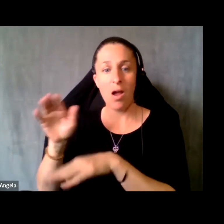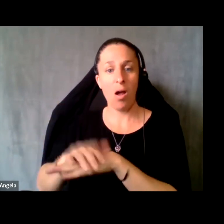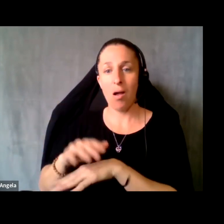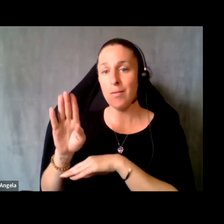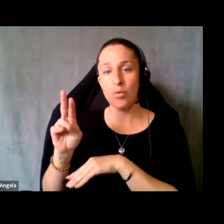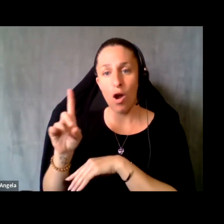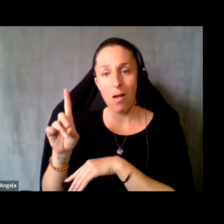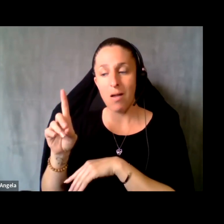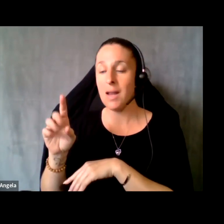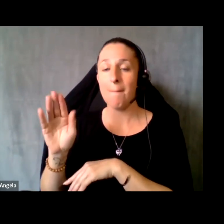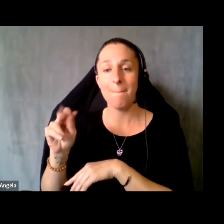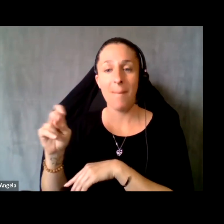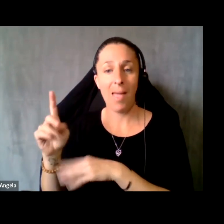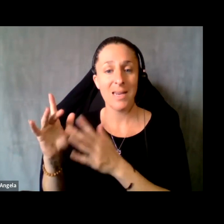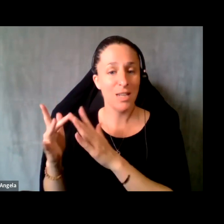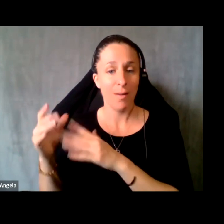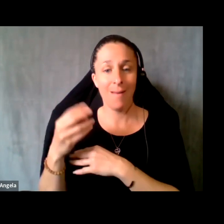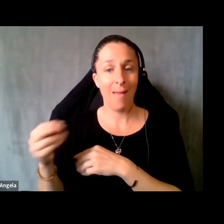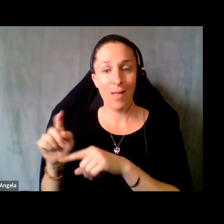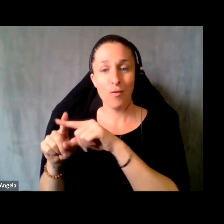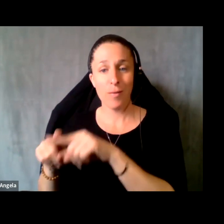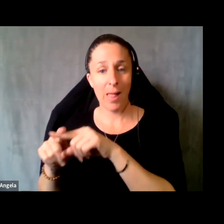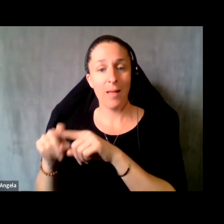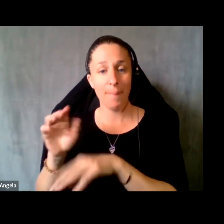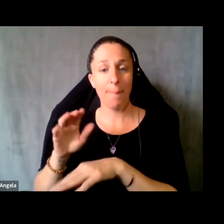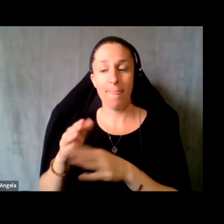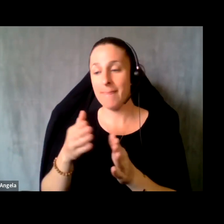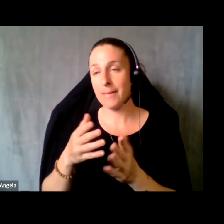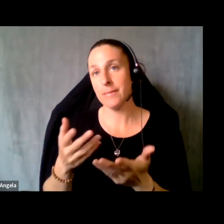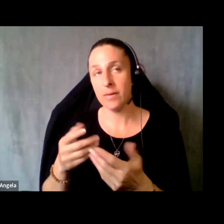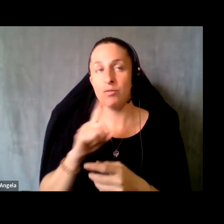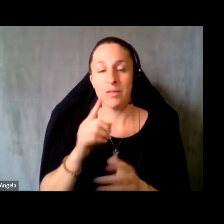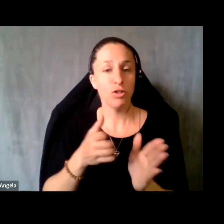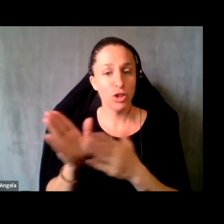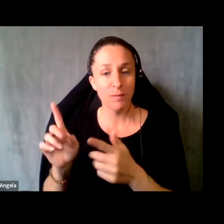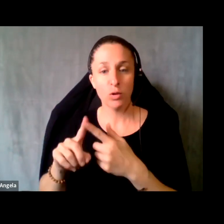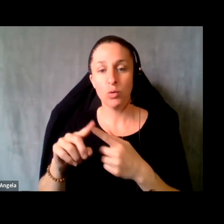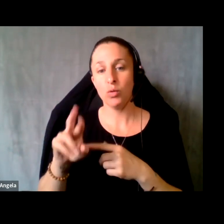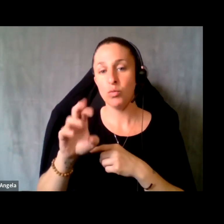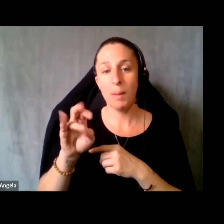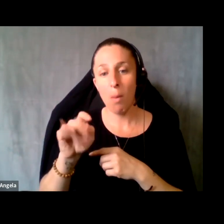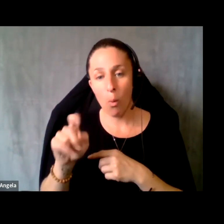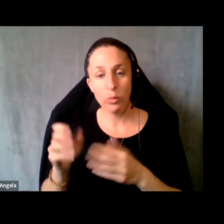and Internet and relying on you know…shifting to remote services for for school, for telehealth.